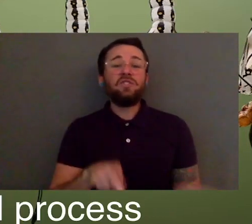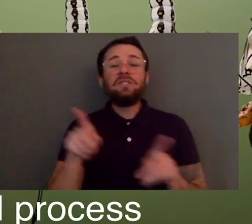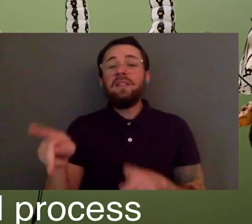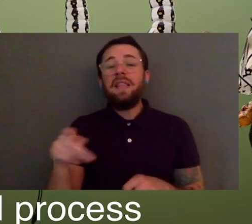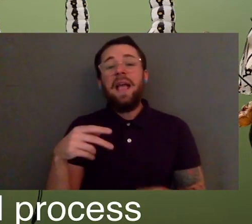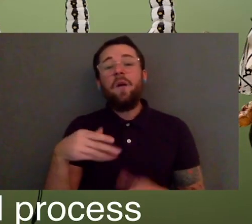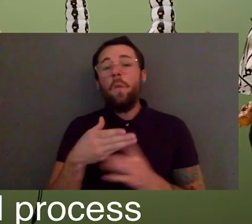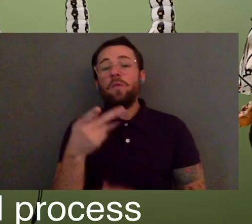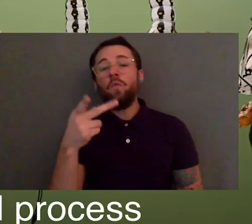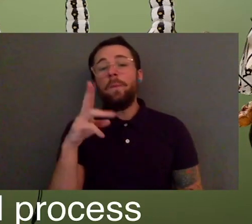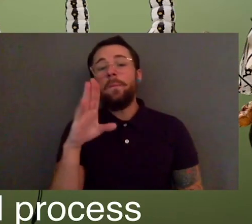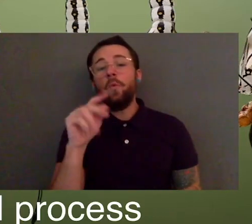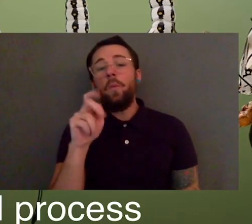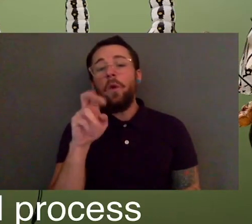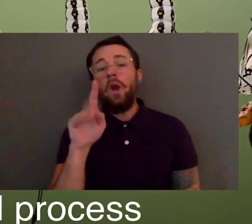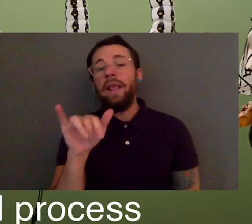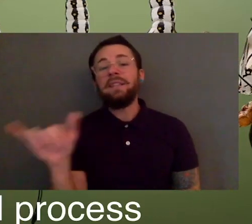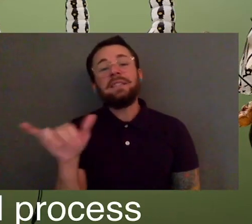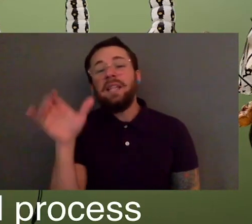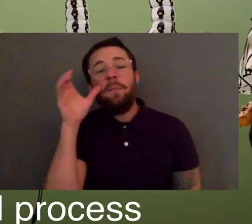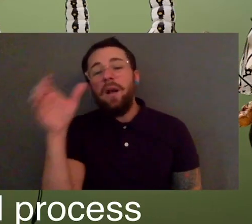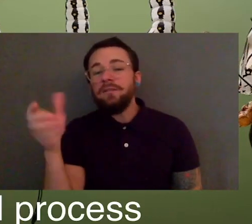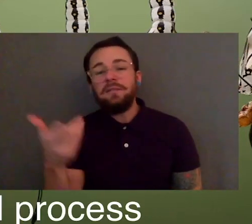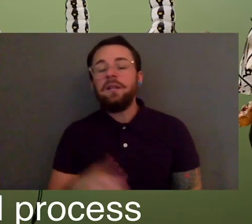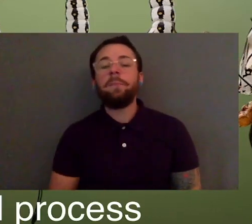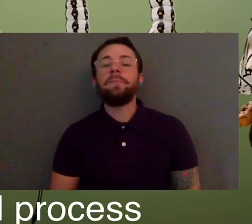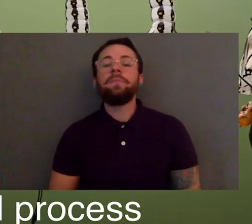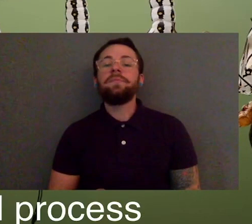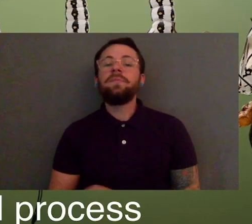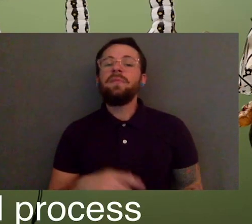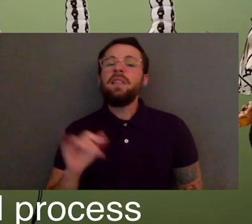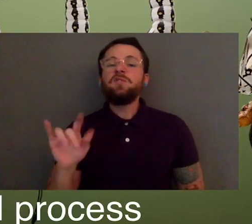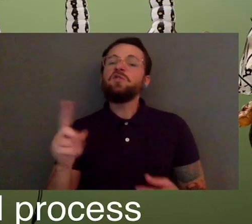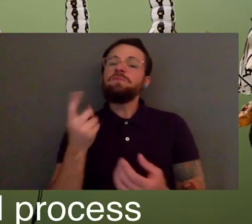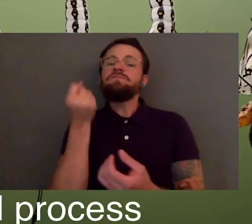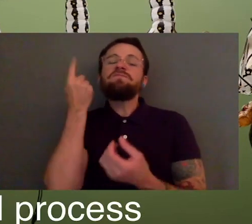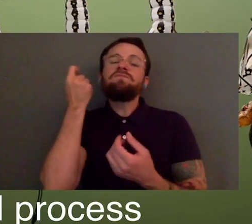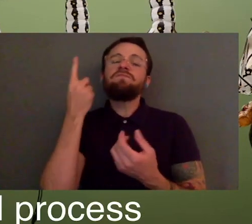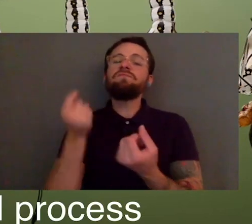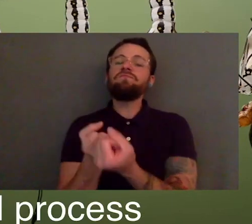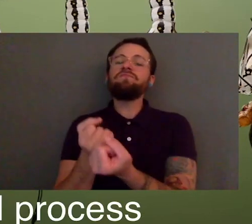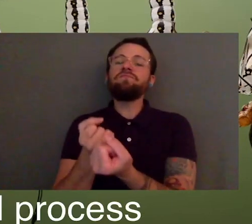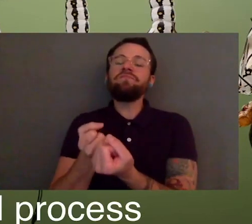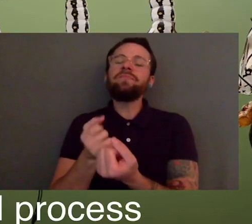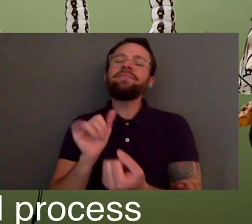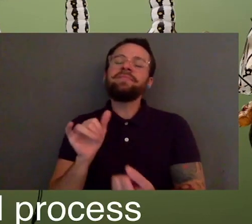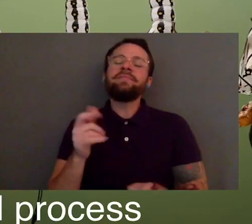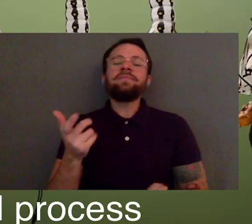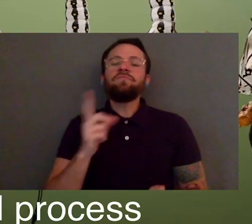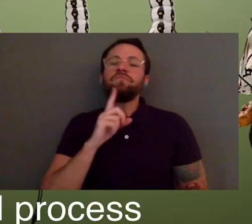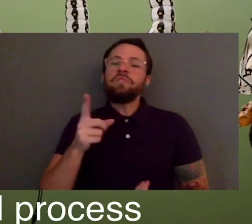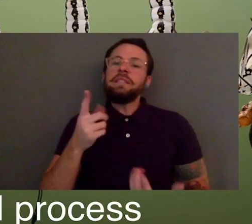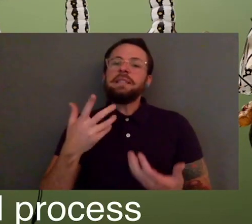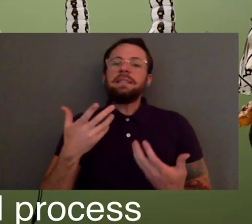replacement therapy to make them -- hormone YAL fluctuation but it's no different than